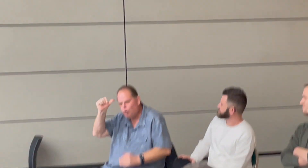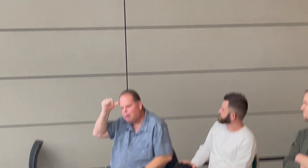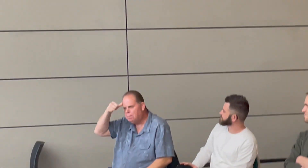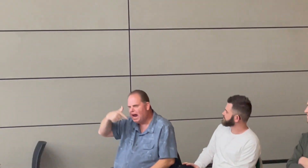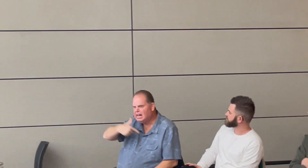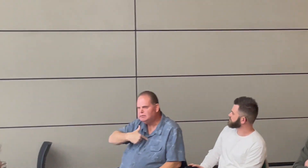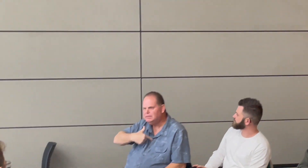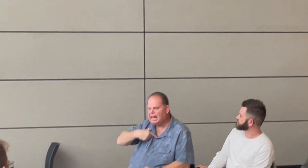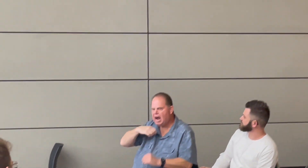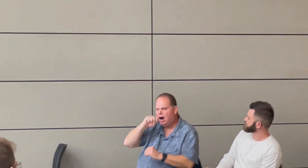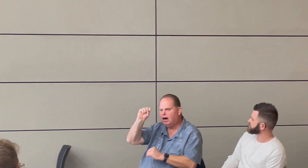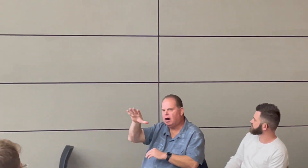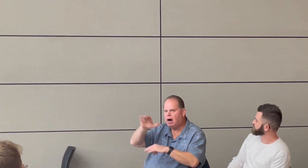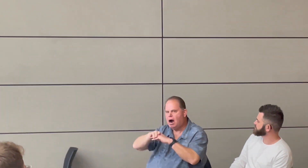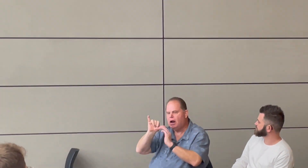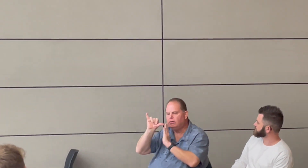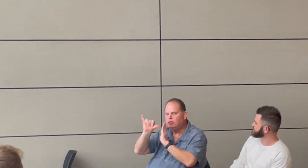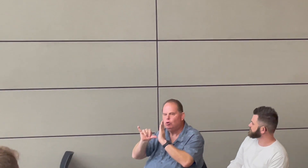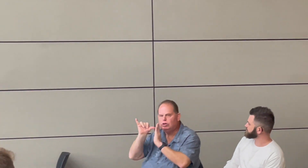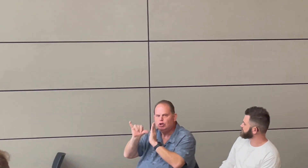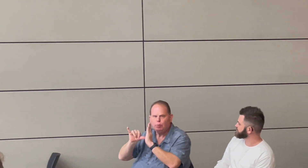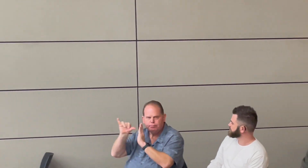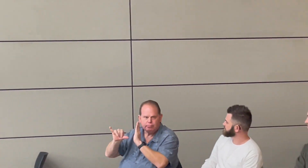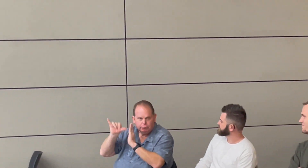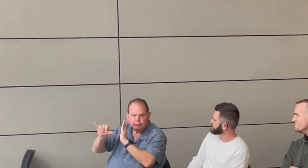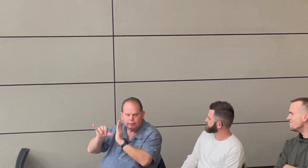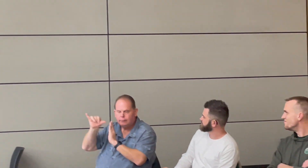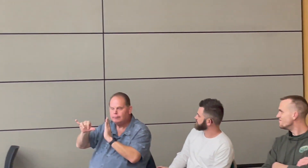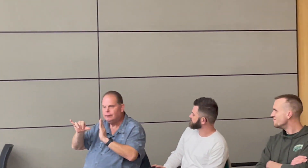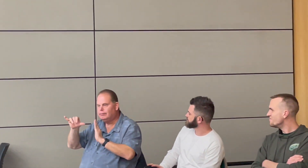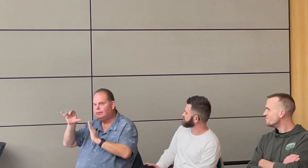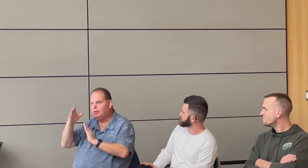this is Roger um I'm glad that you said that because I want to tack onto it so if